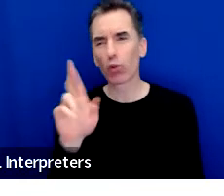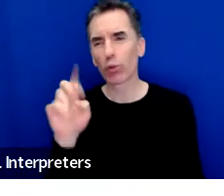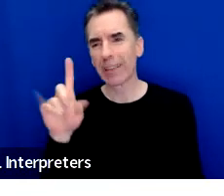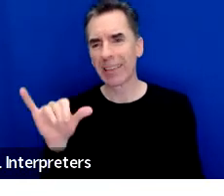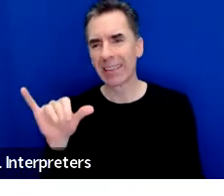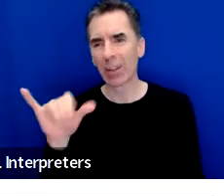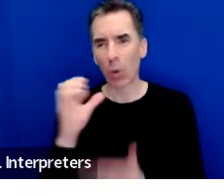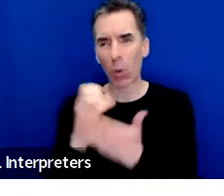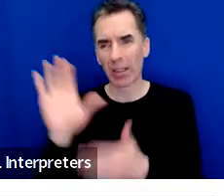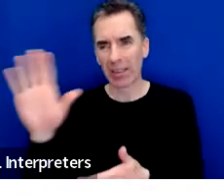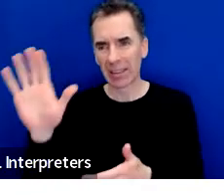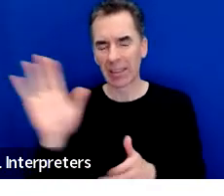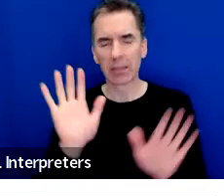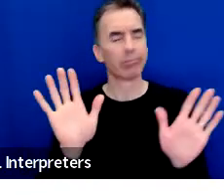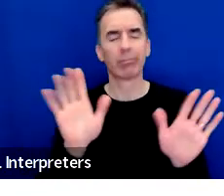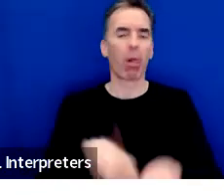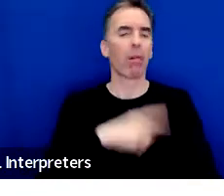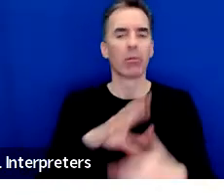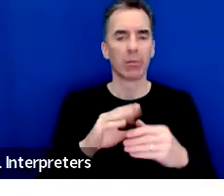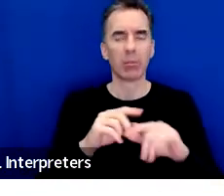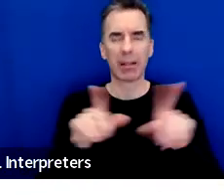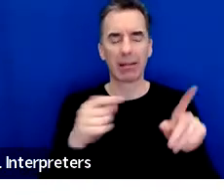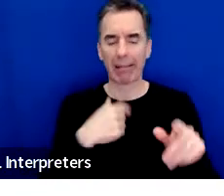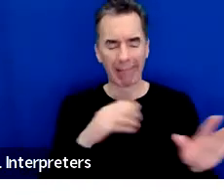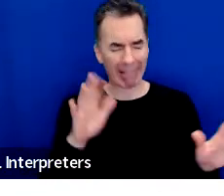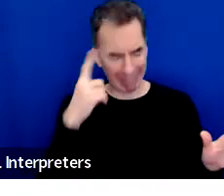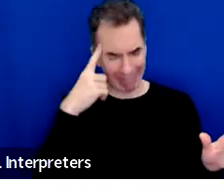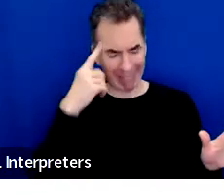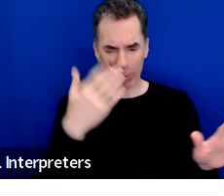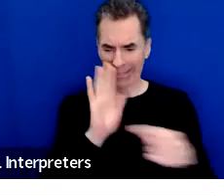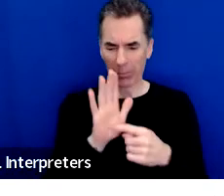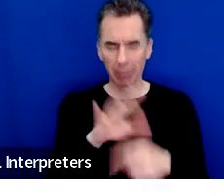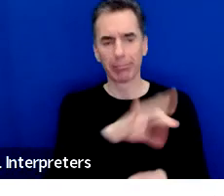this is a this is just the easiest place I found this. It's like a shared linguistics district